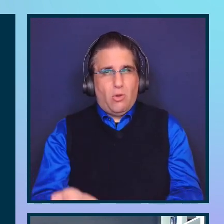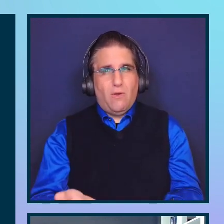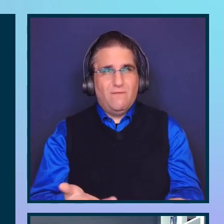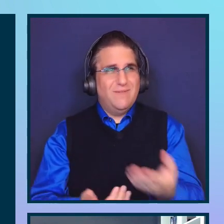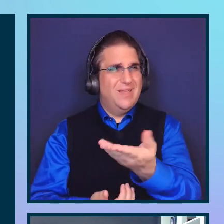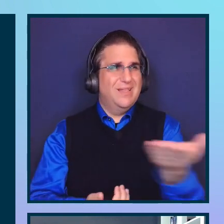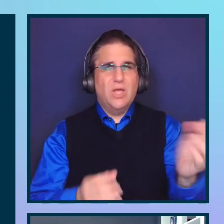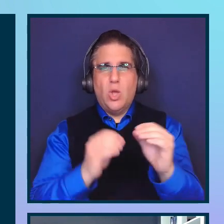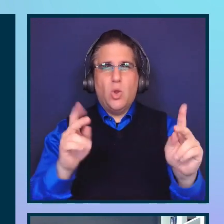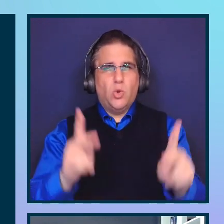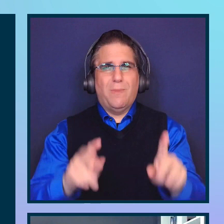So like just strip it out.